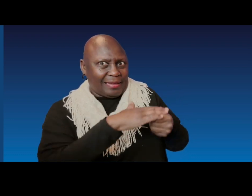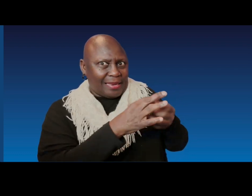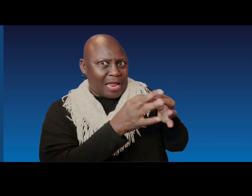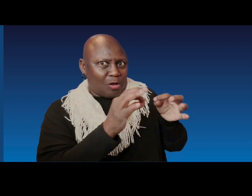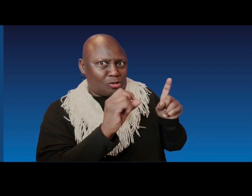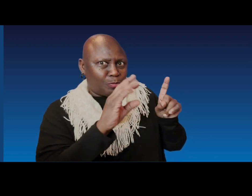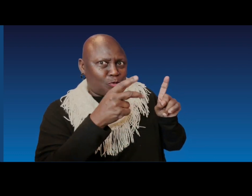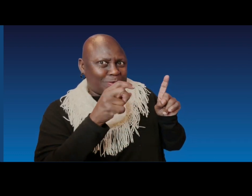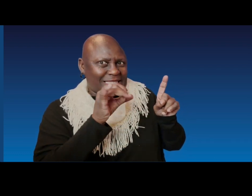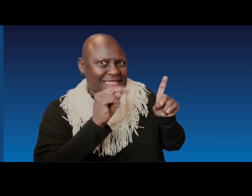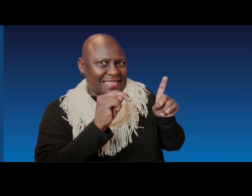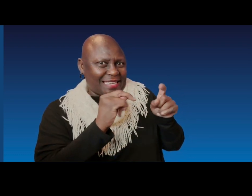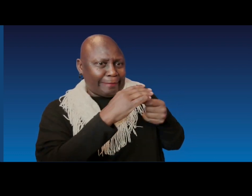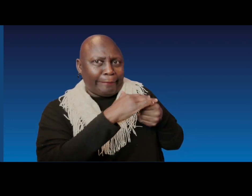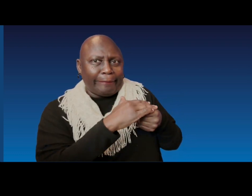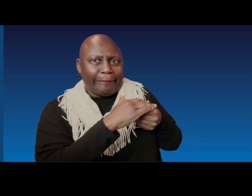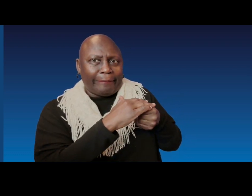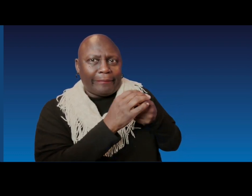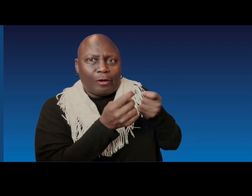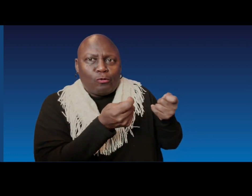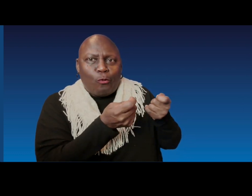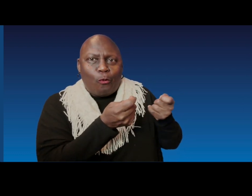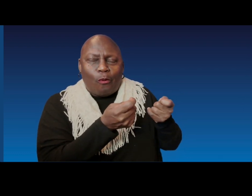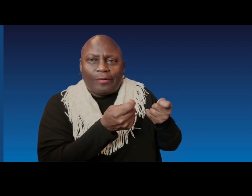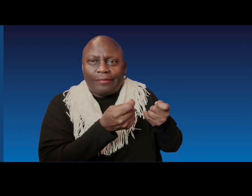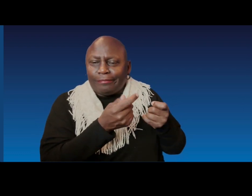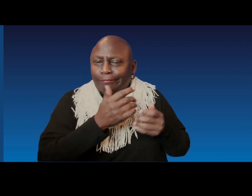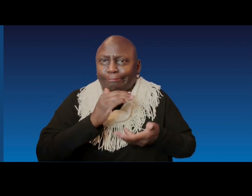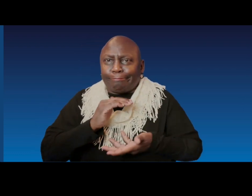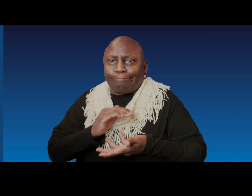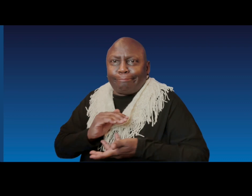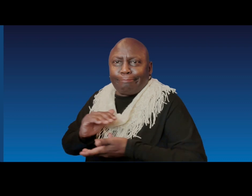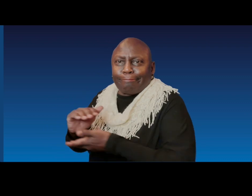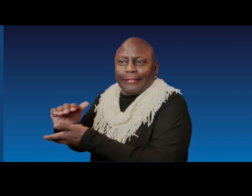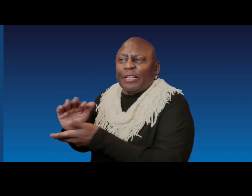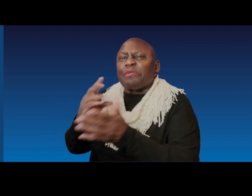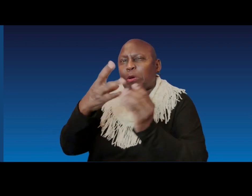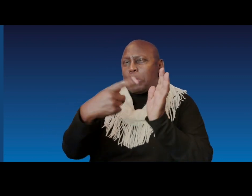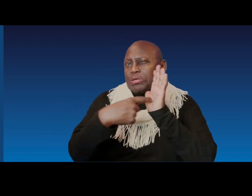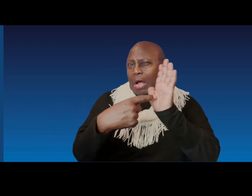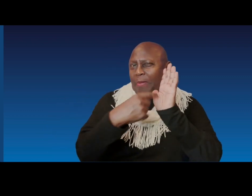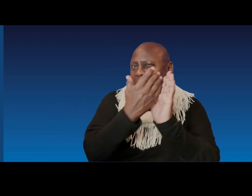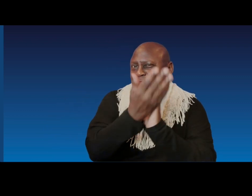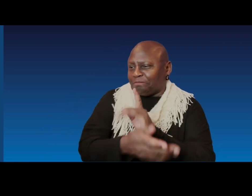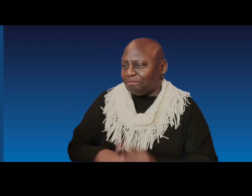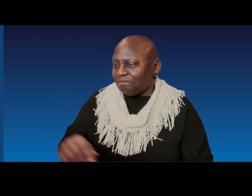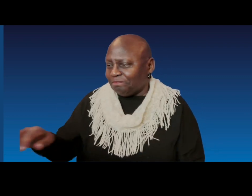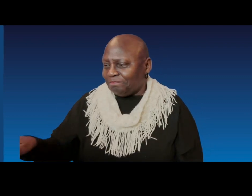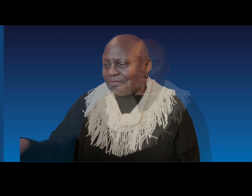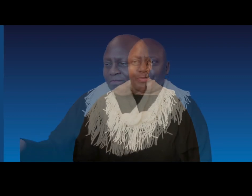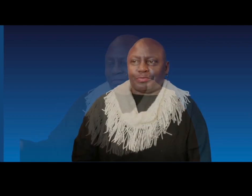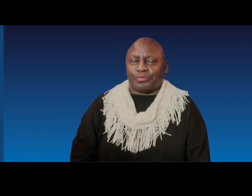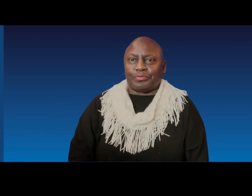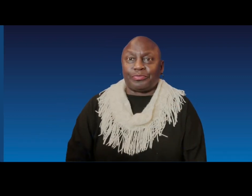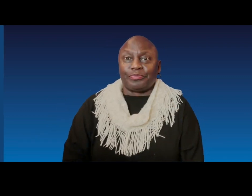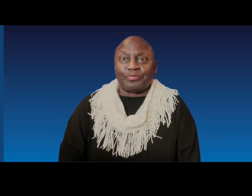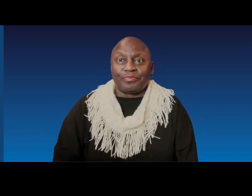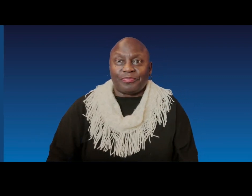But if we don't provide that input, that's language suppression, that's controlling and providing minimal input